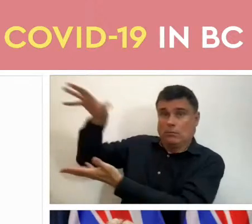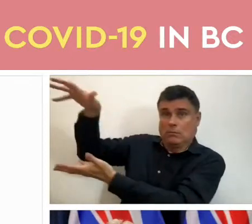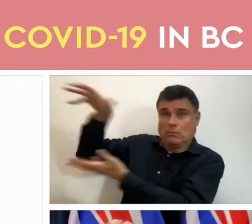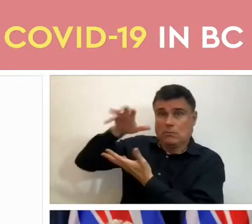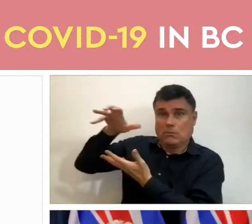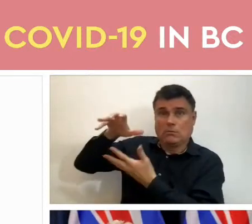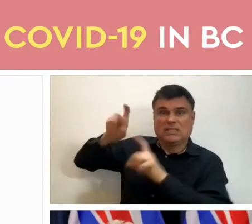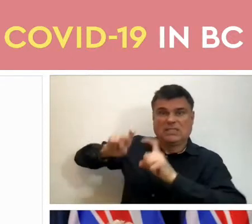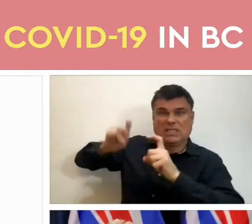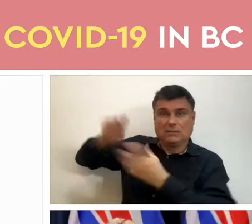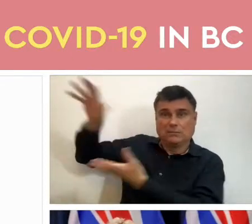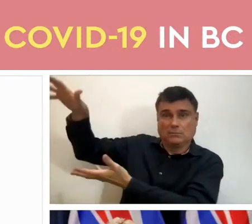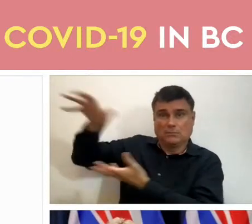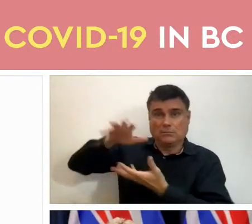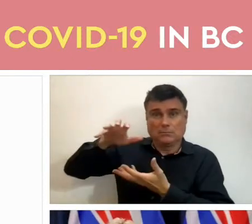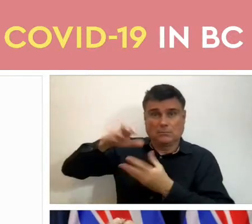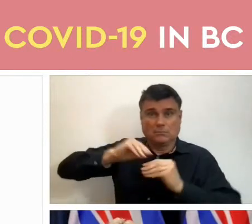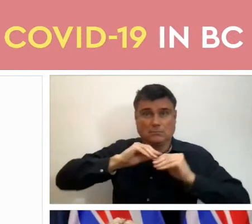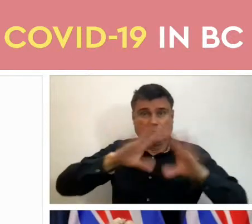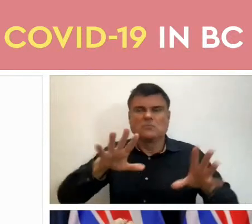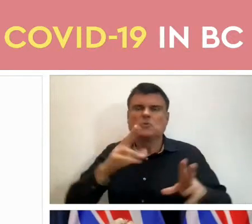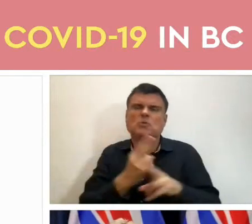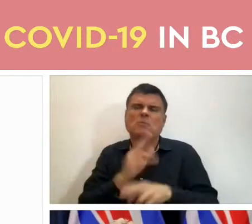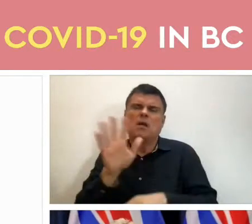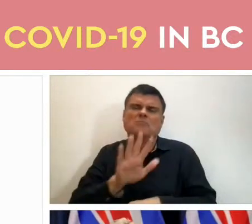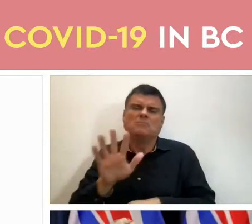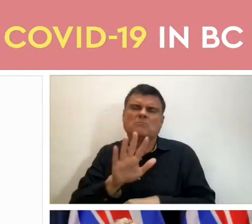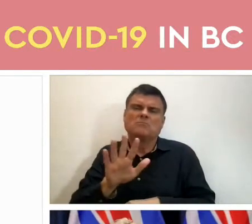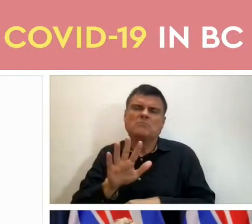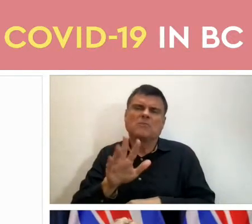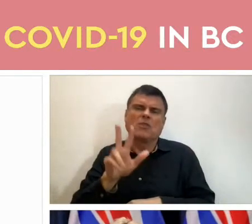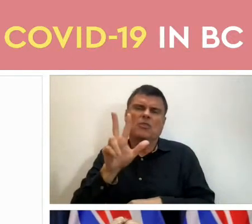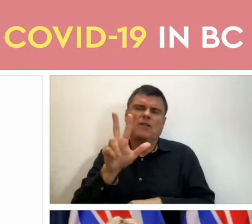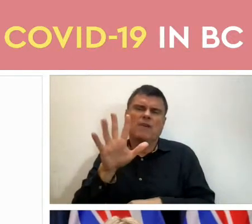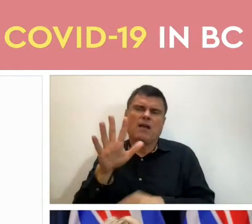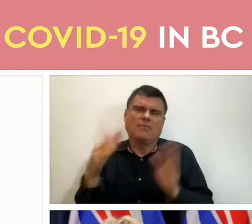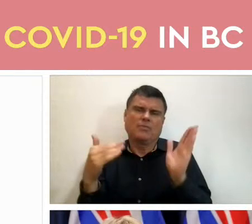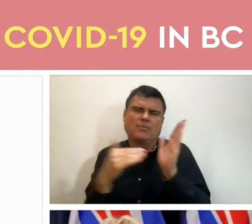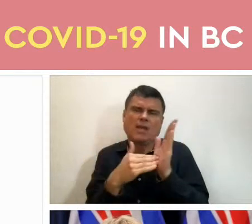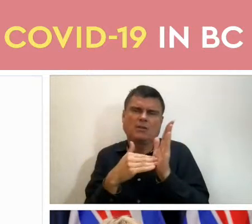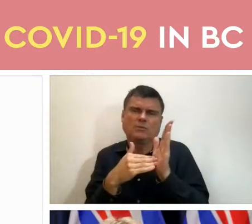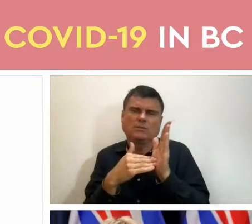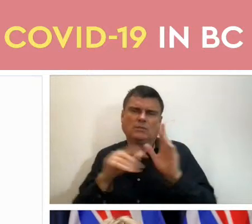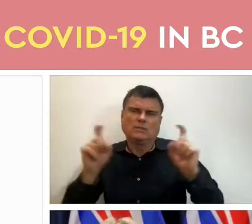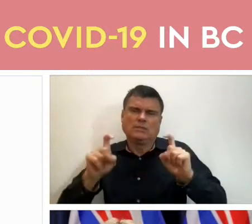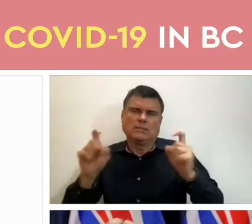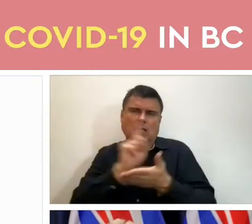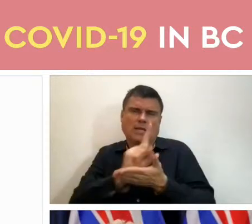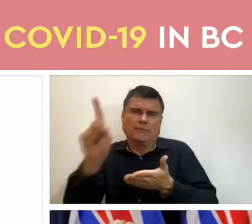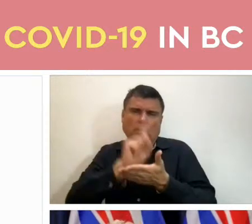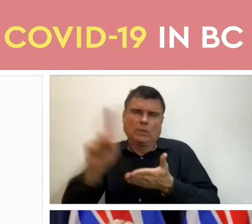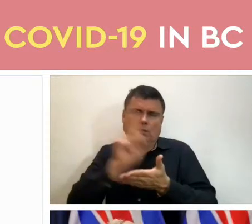using about 35,000 tests per week and we have an inventory of about 2.6 million different